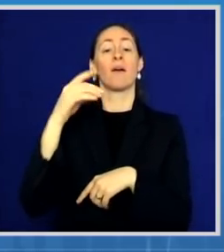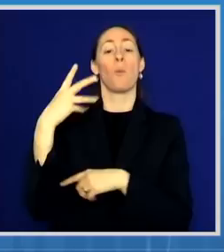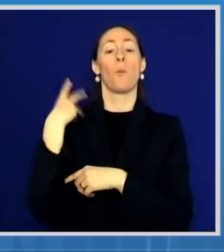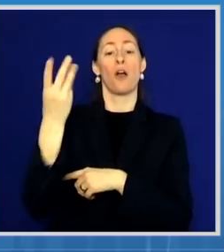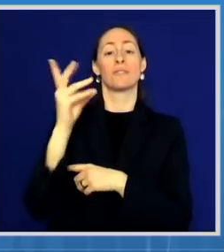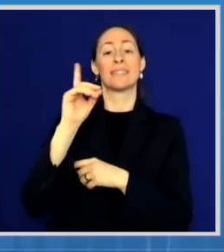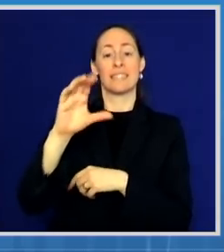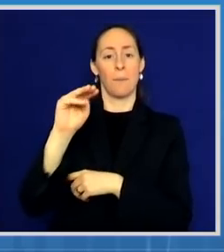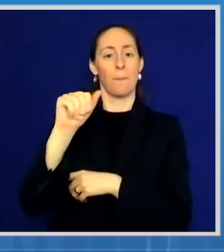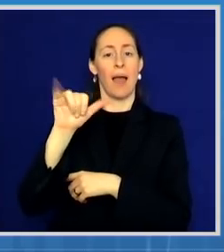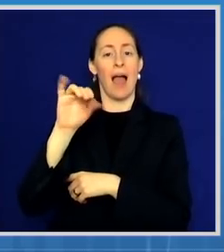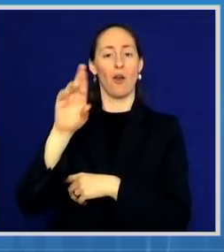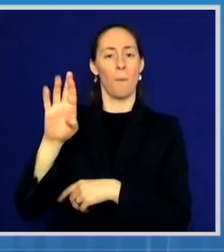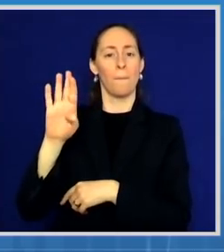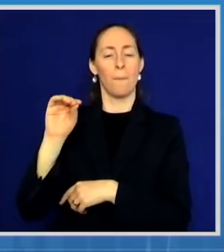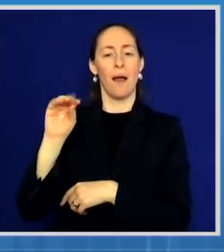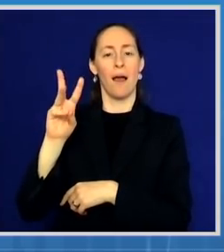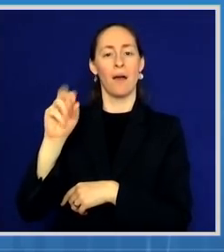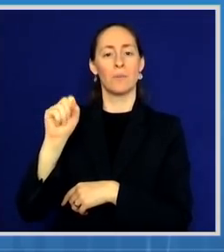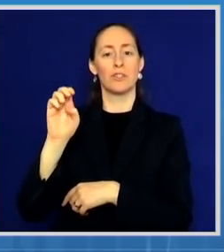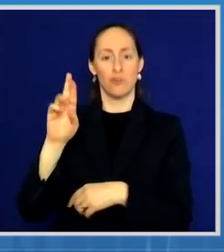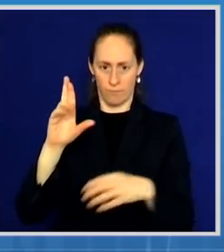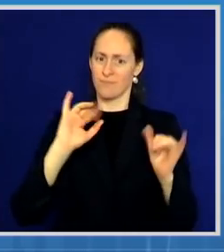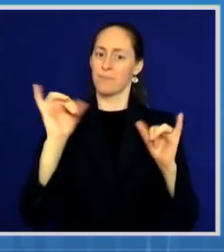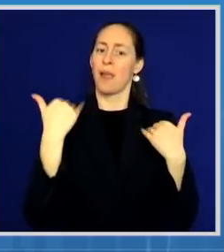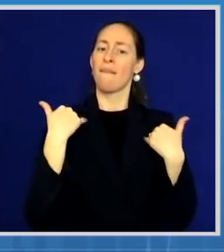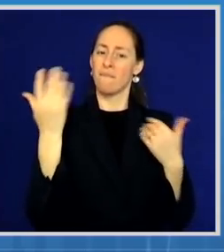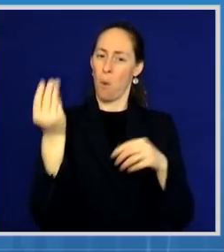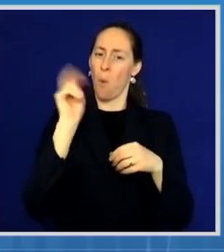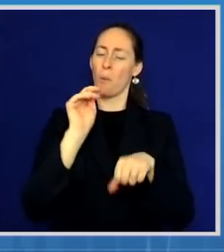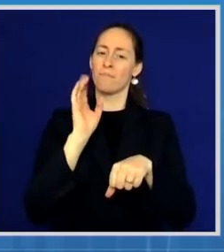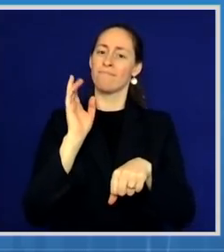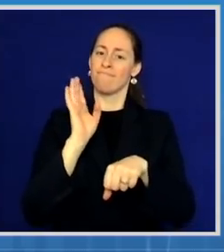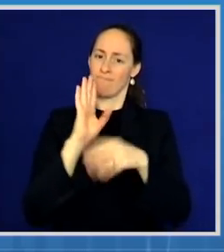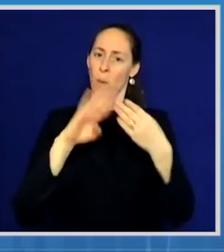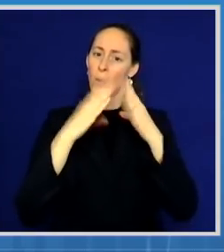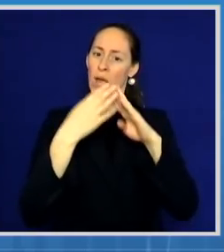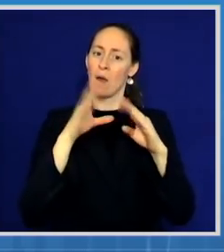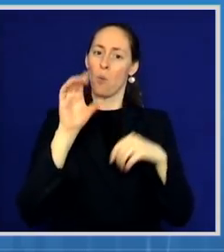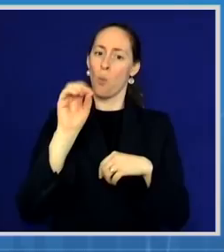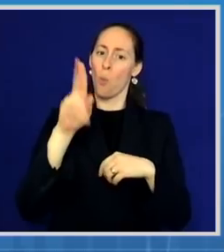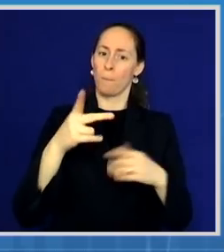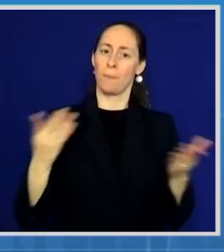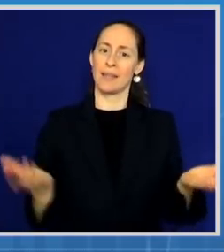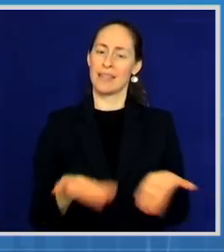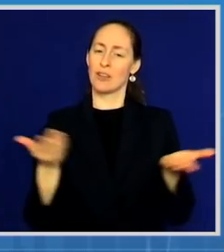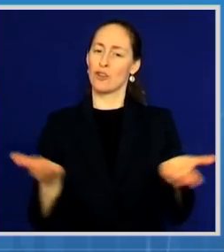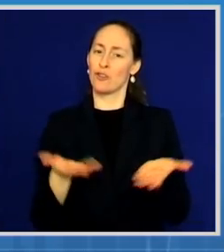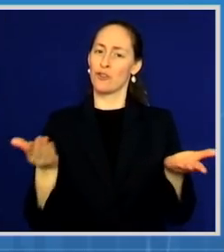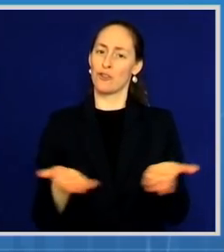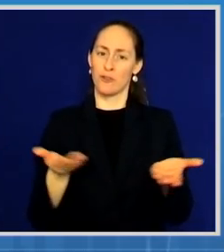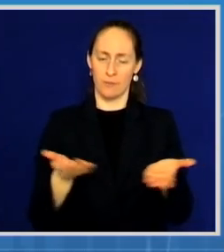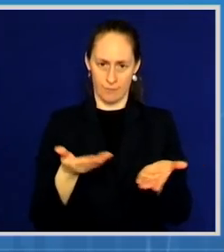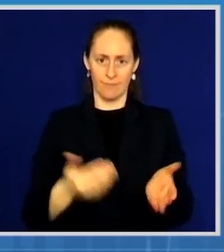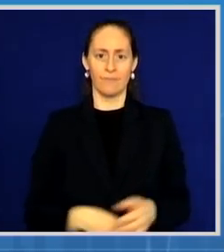the DC Corps will be launched this Saturday May 1st as part of a Day of Action and has enlisted hundreds of volunteers